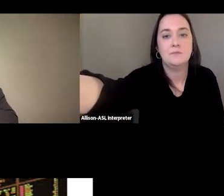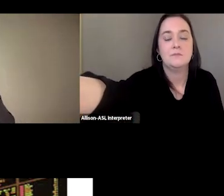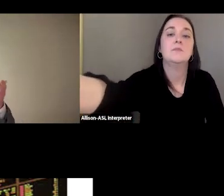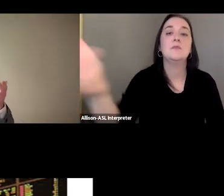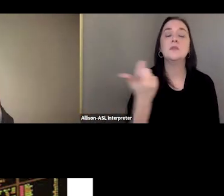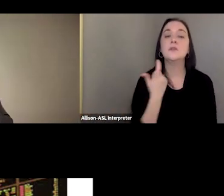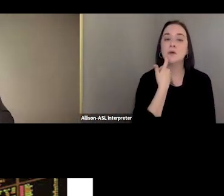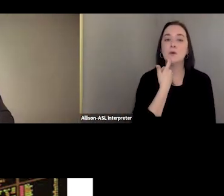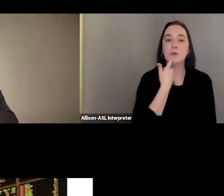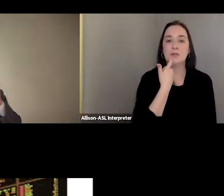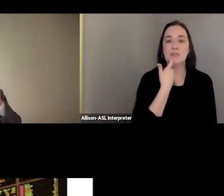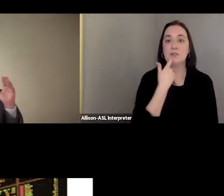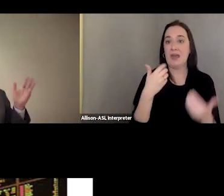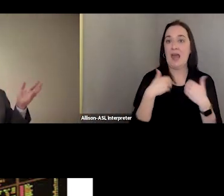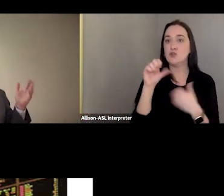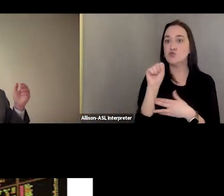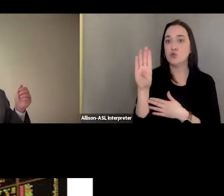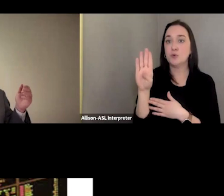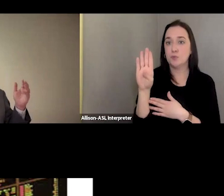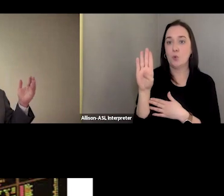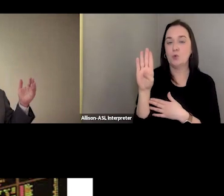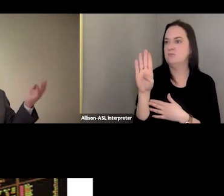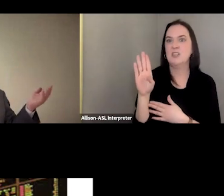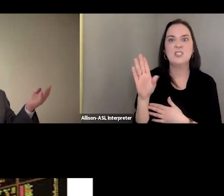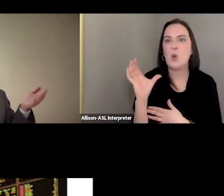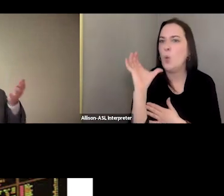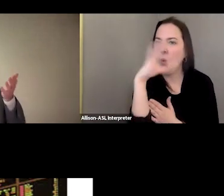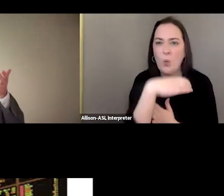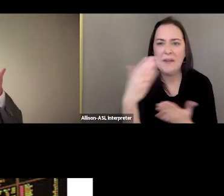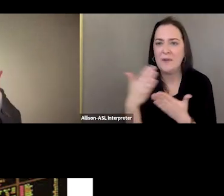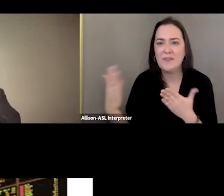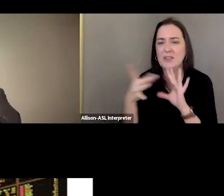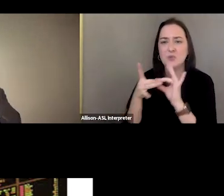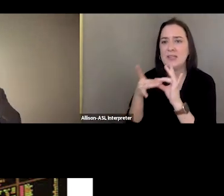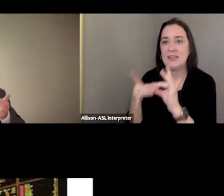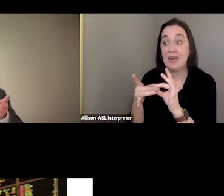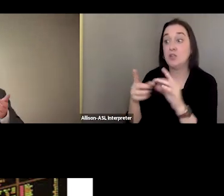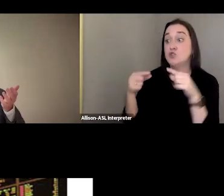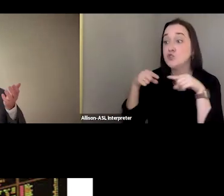the Super Bowl. Right. And they're even weird things that people bet on that are not related to the sports bowl that happens in people's phones.